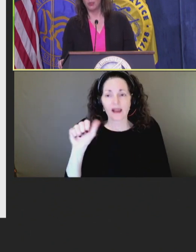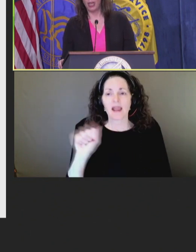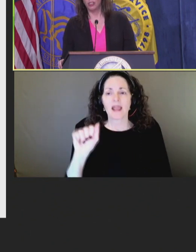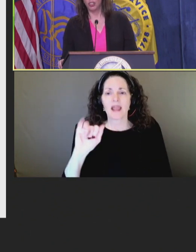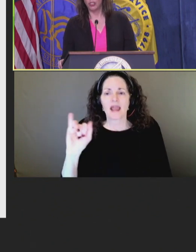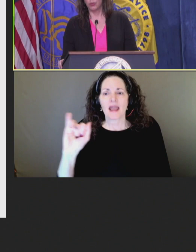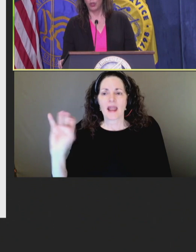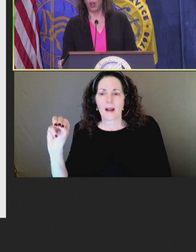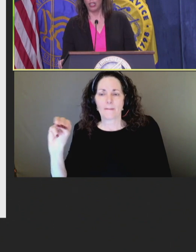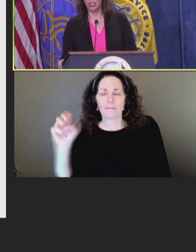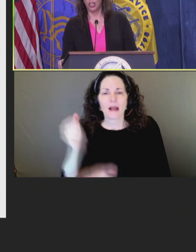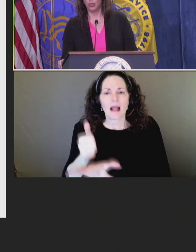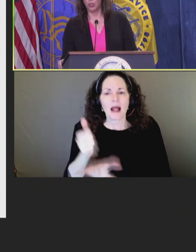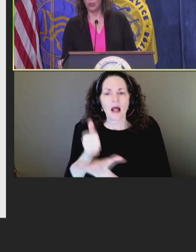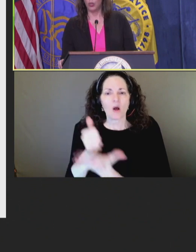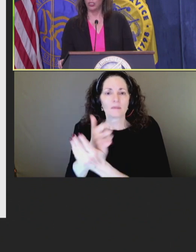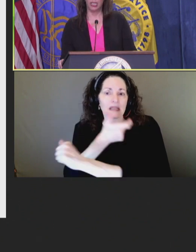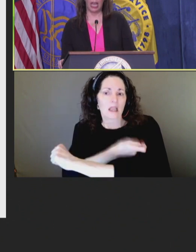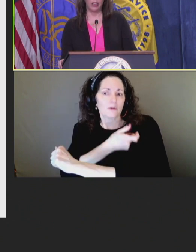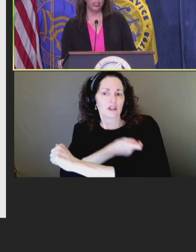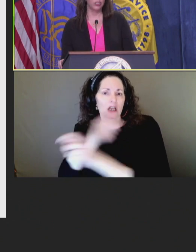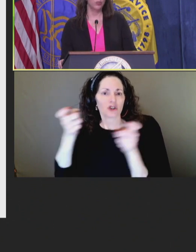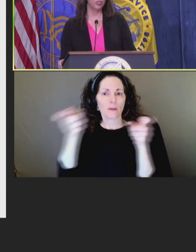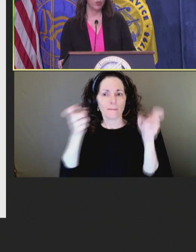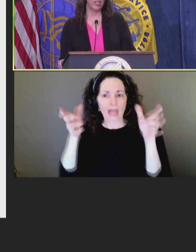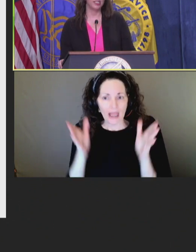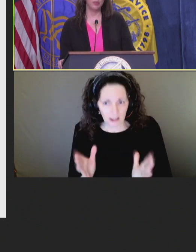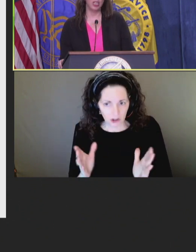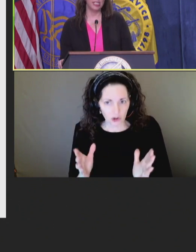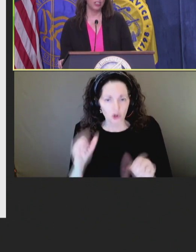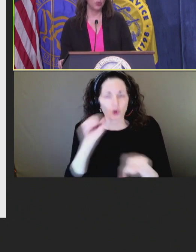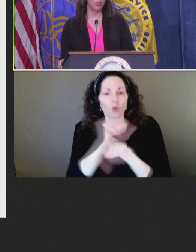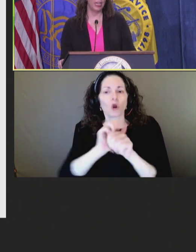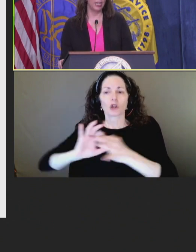managers from across the country work together to address immunization-related